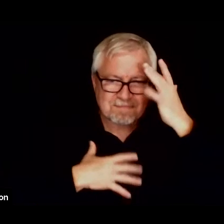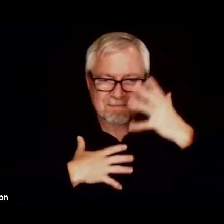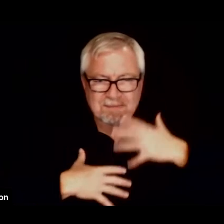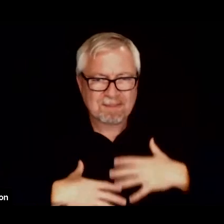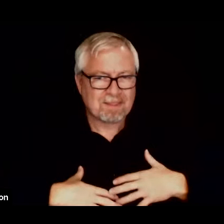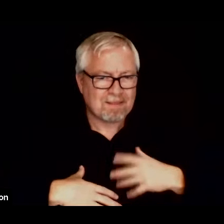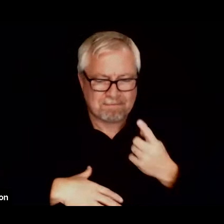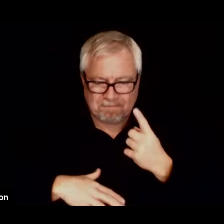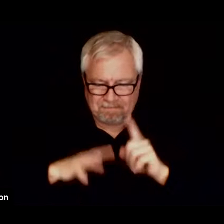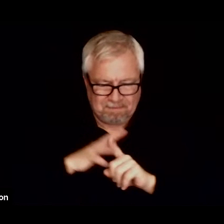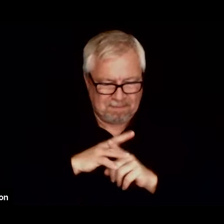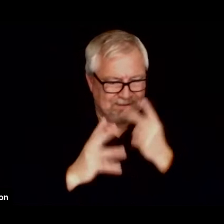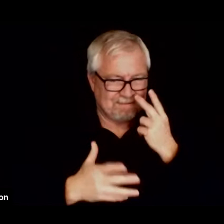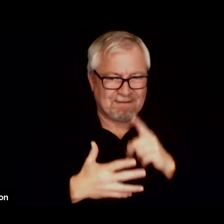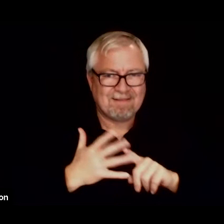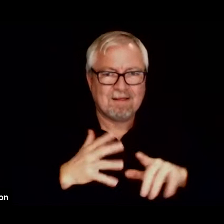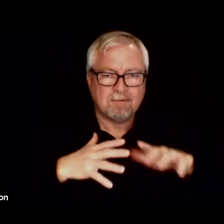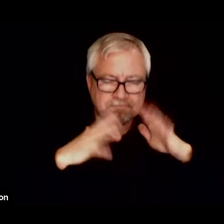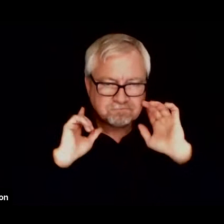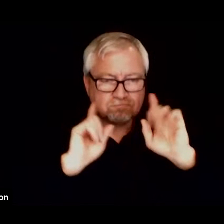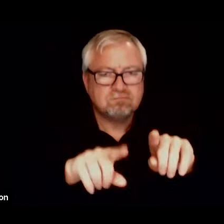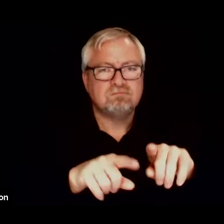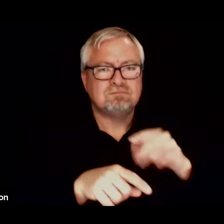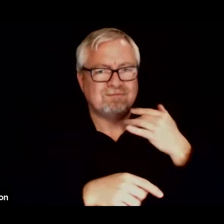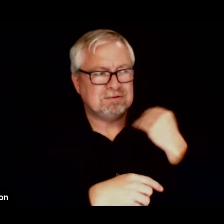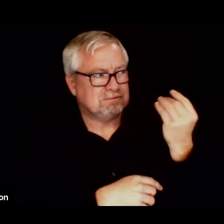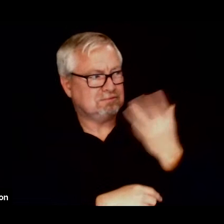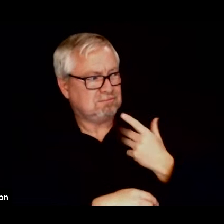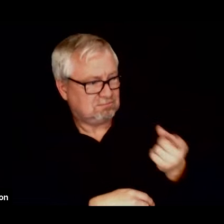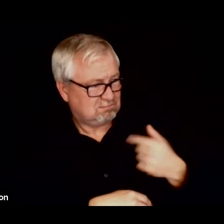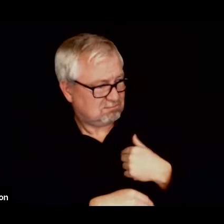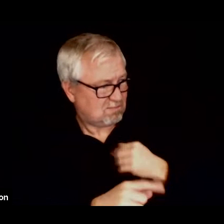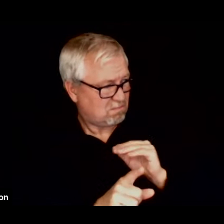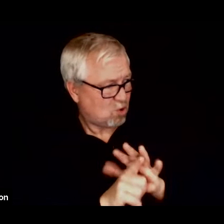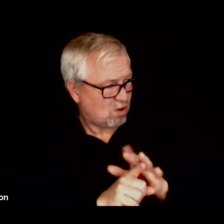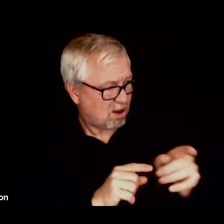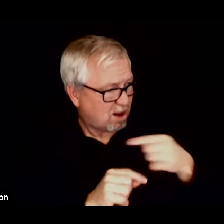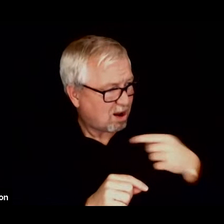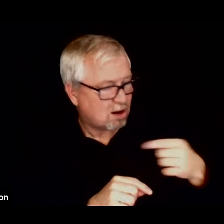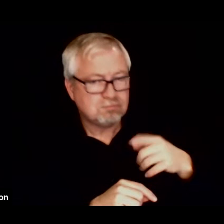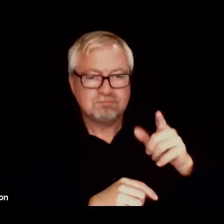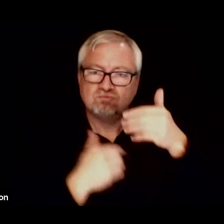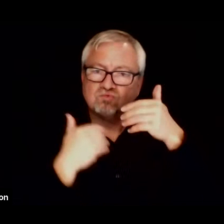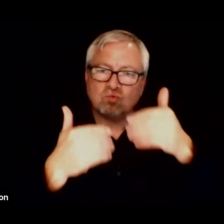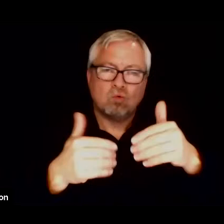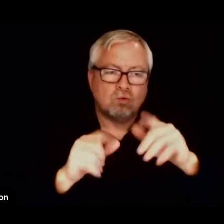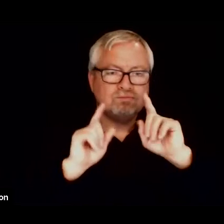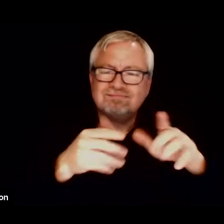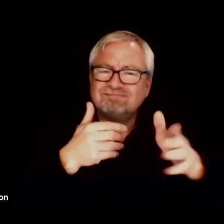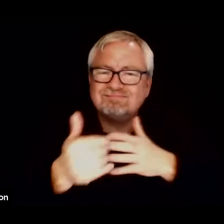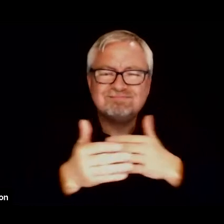had an exposure, or if they are concerned for any reason. I want to go back and just